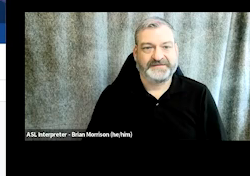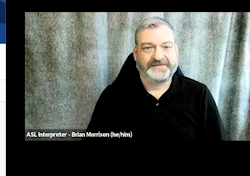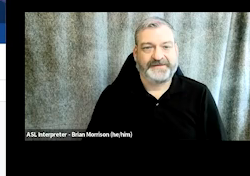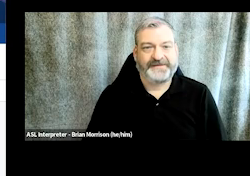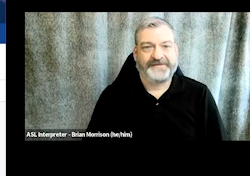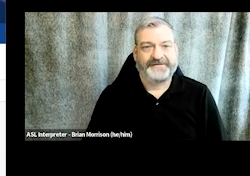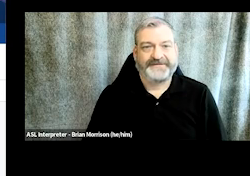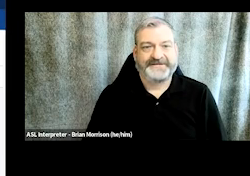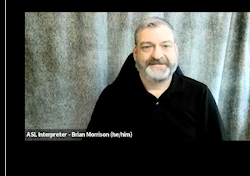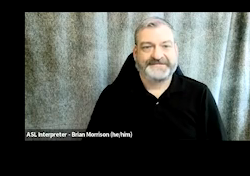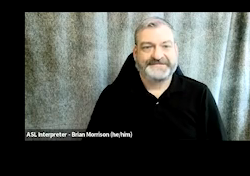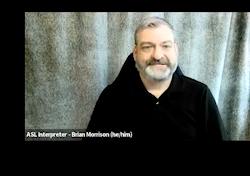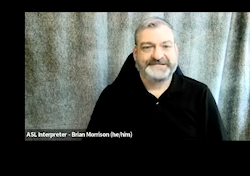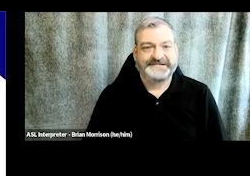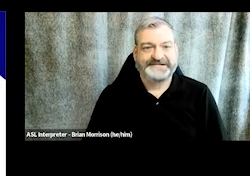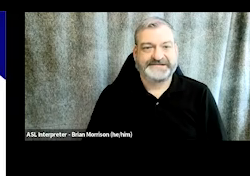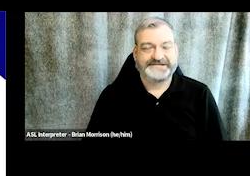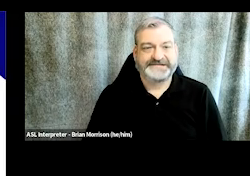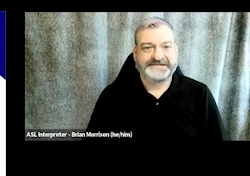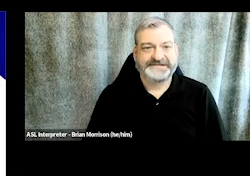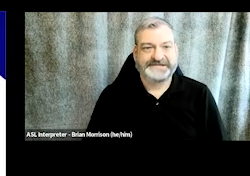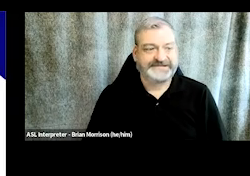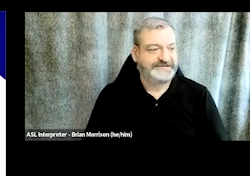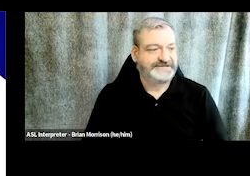Let me go back here to a presentation mode.